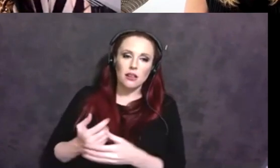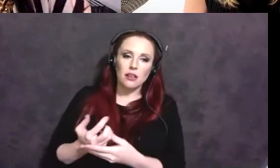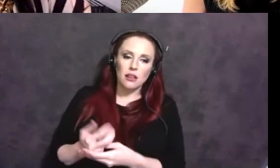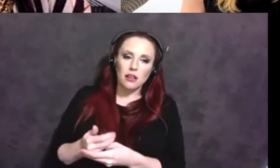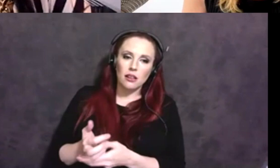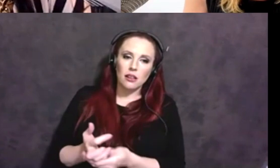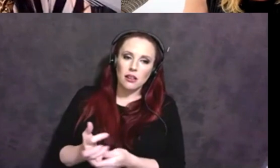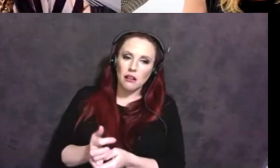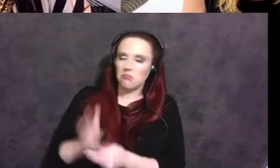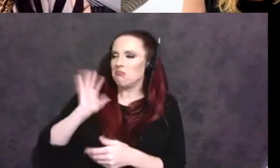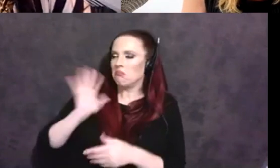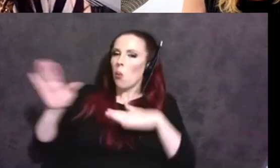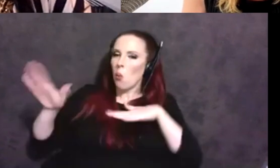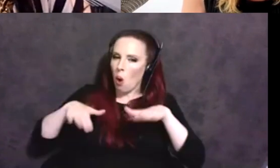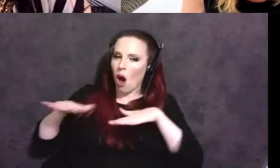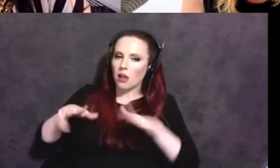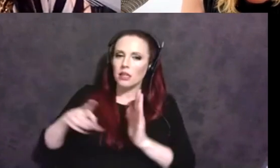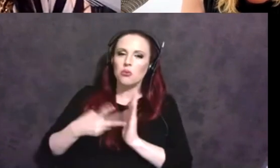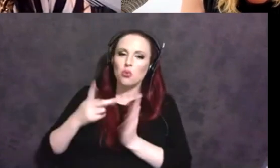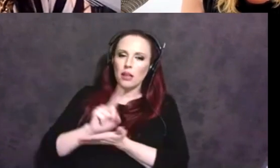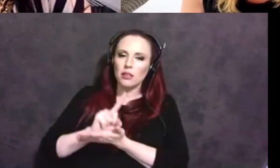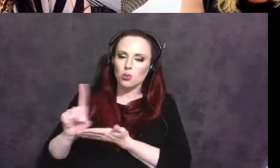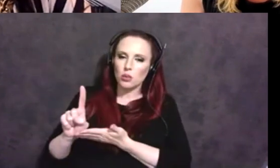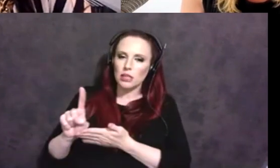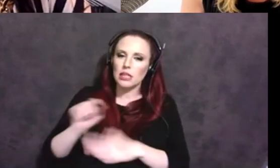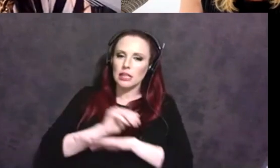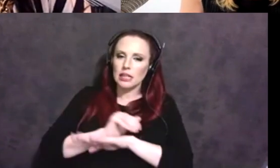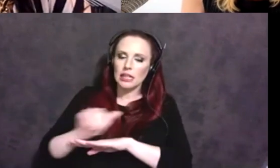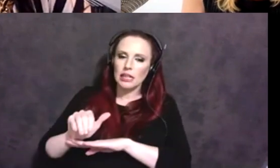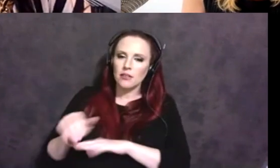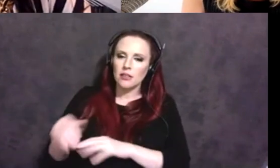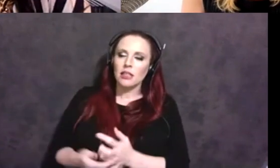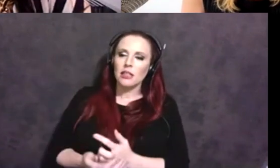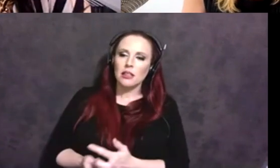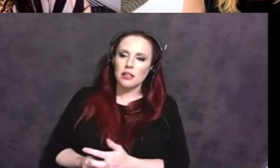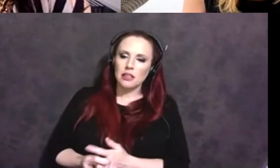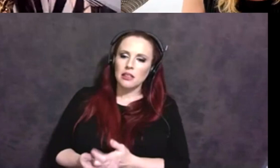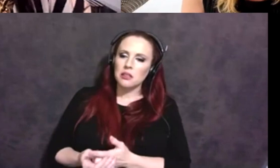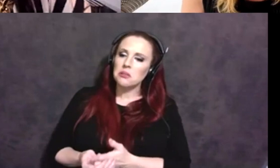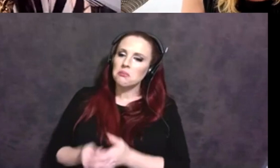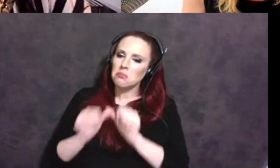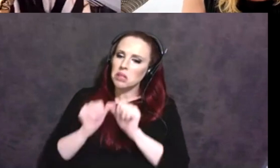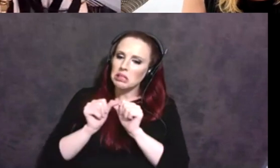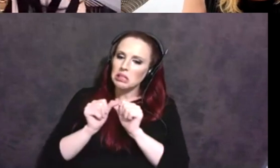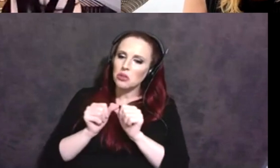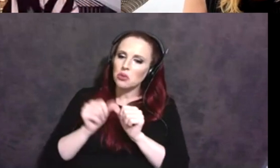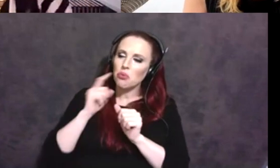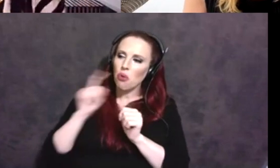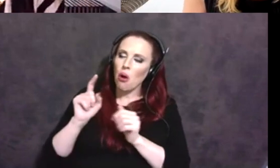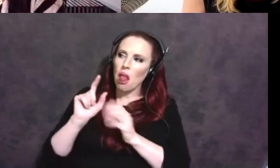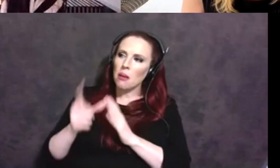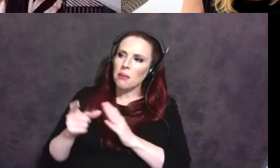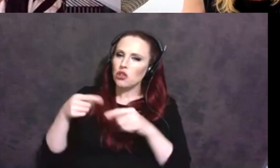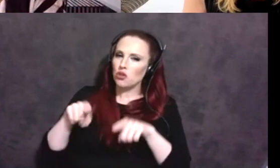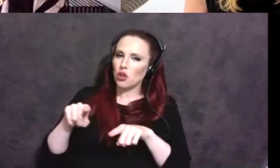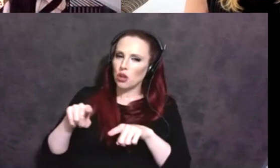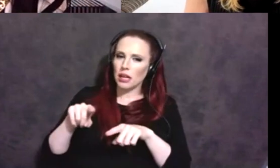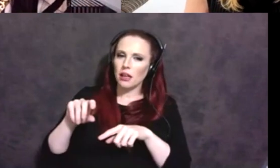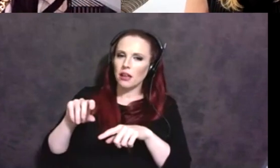you, kind of, work on yourself? I also, you know, when I -- I used to go walking about